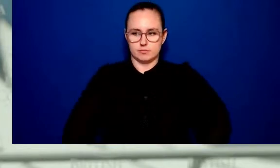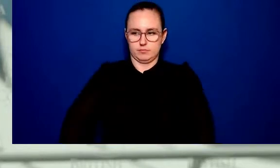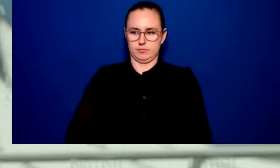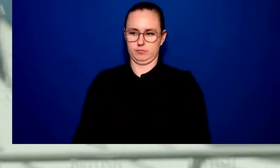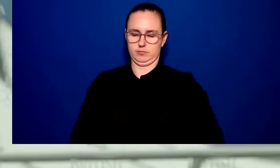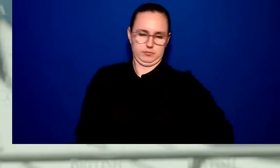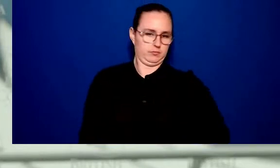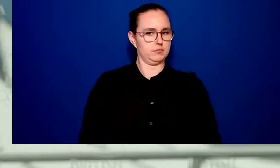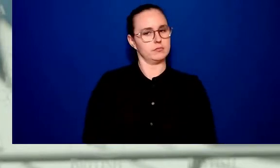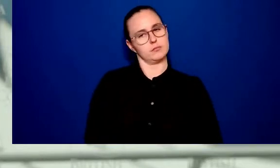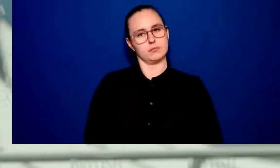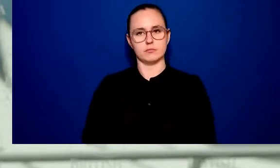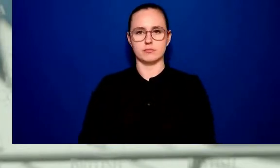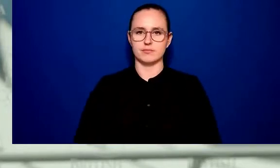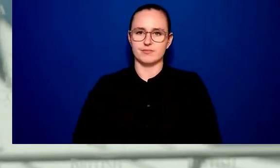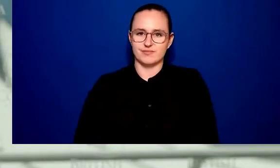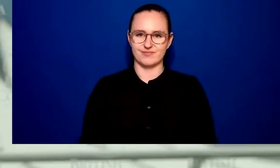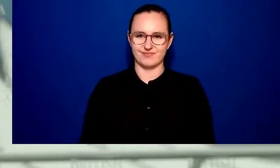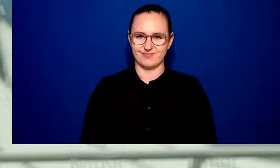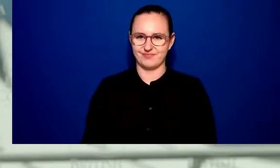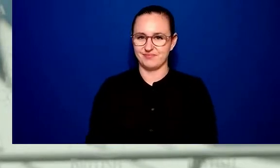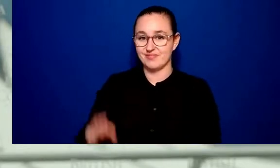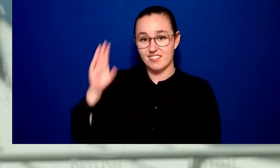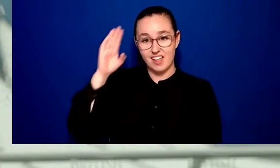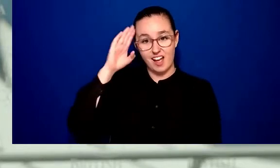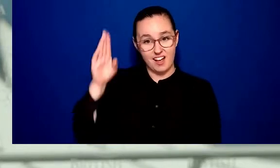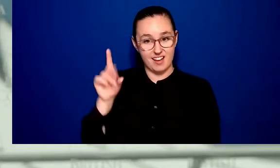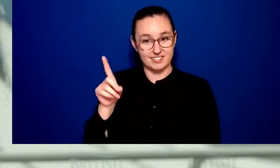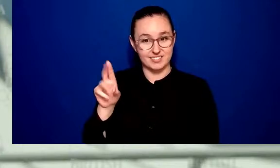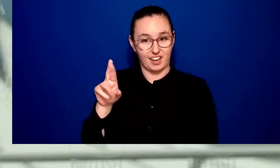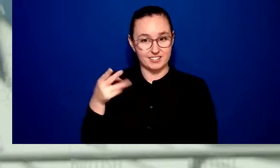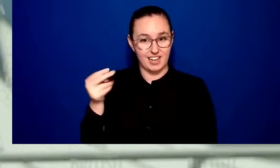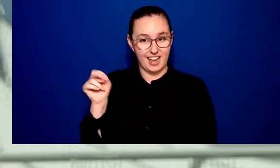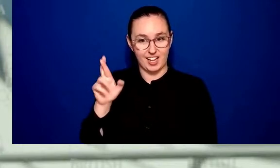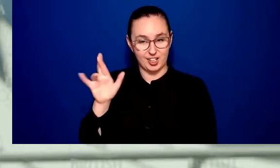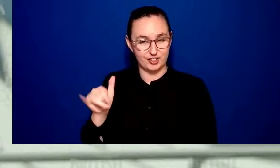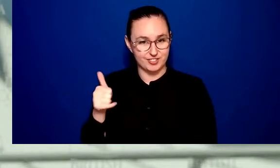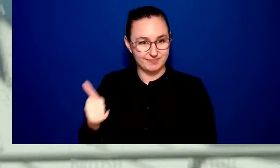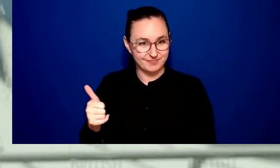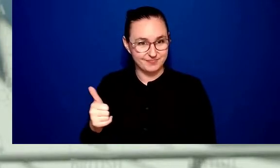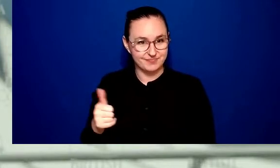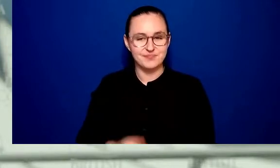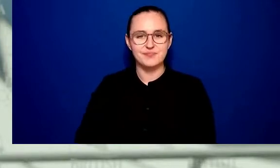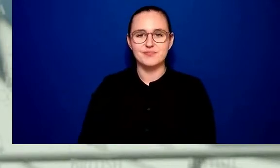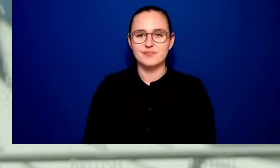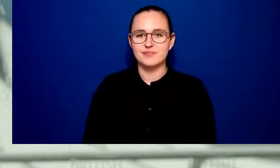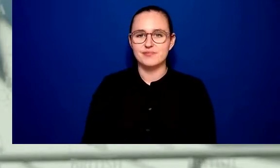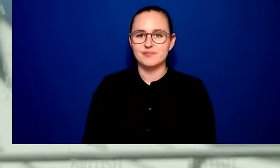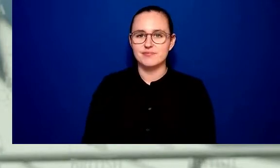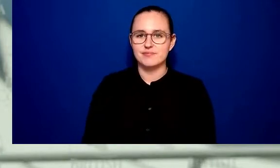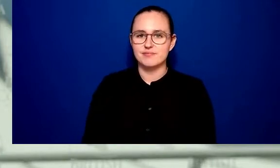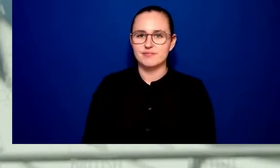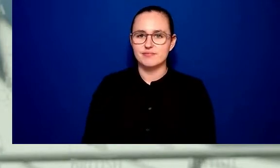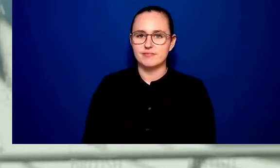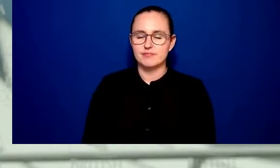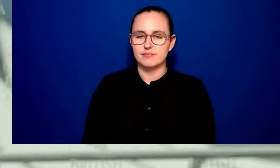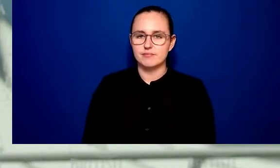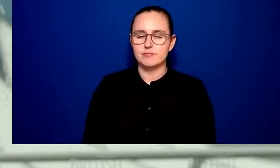Doctor. Henry Um, I just wanted